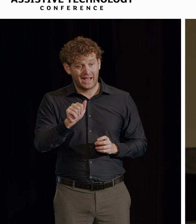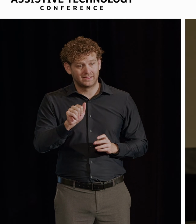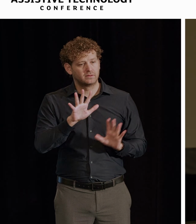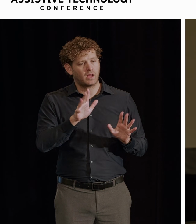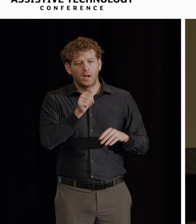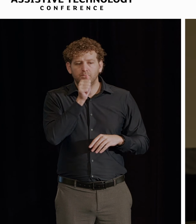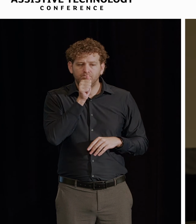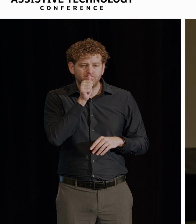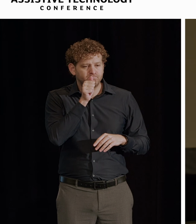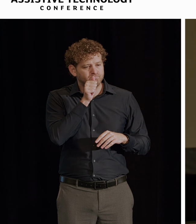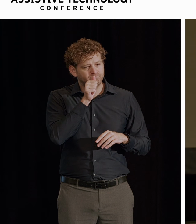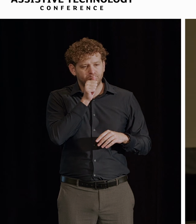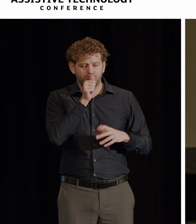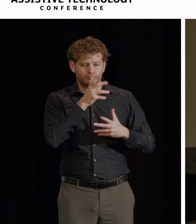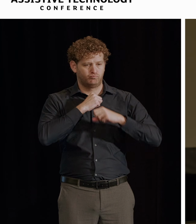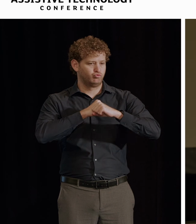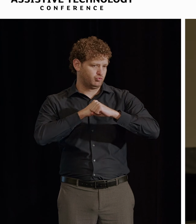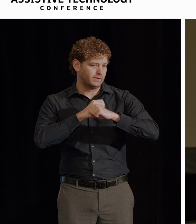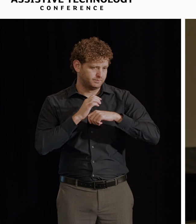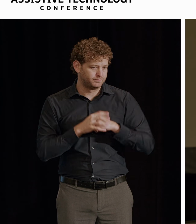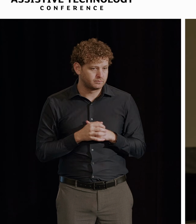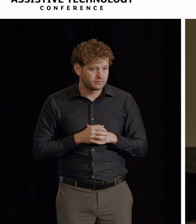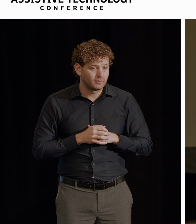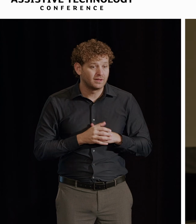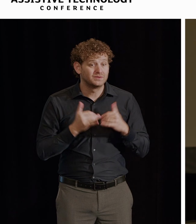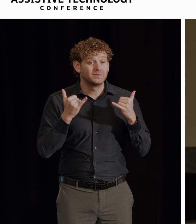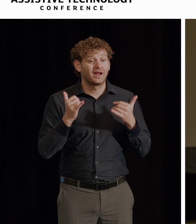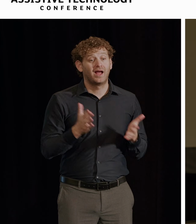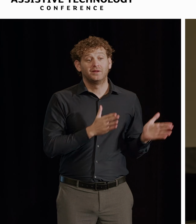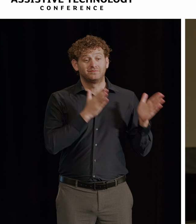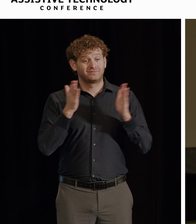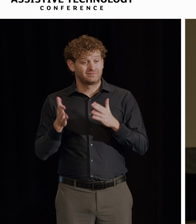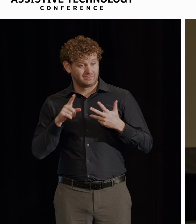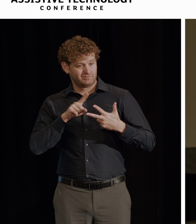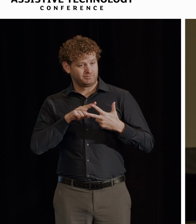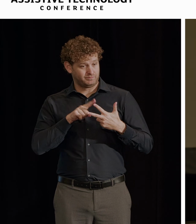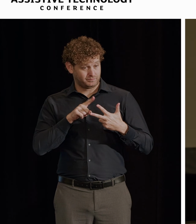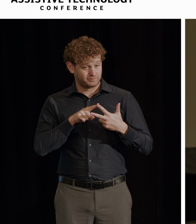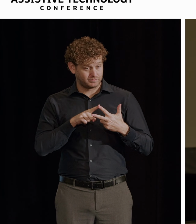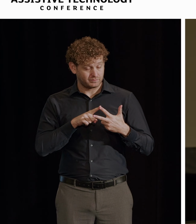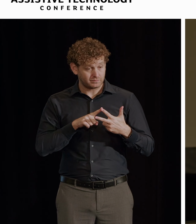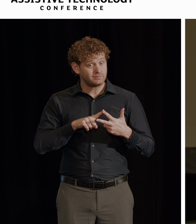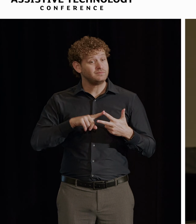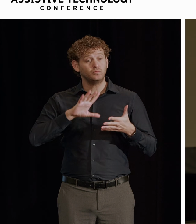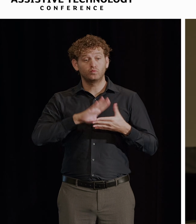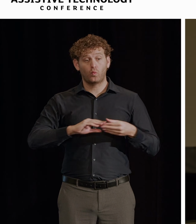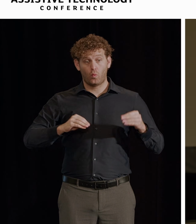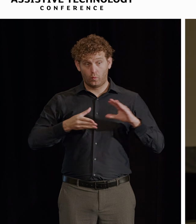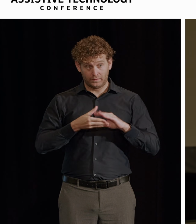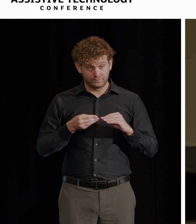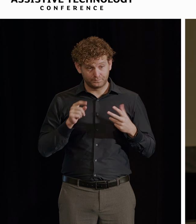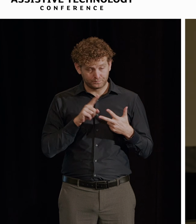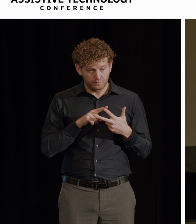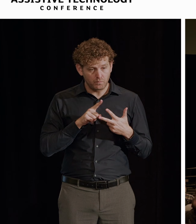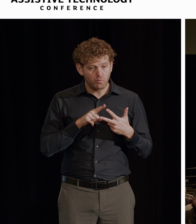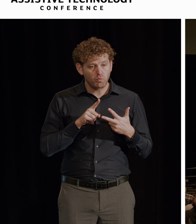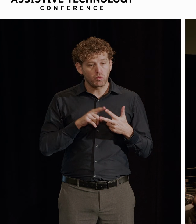So now, I'd like to shift to our second partnership story, and I'll be bringing Fan up to talk a little bit more about that.